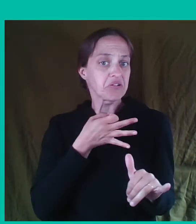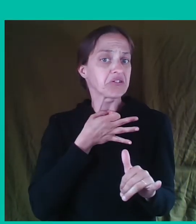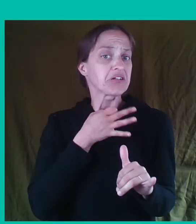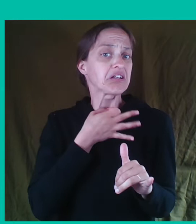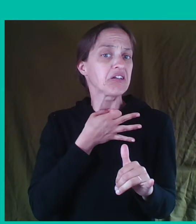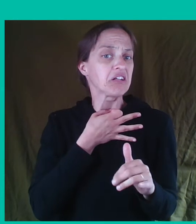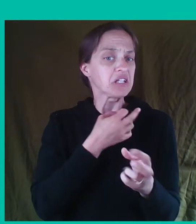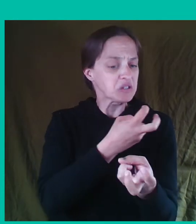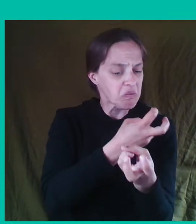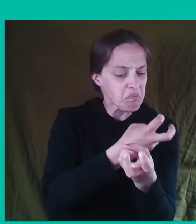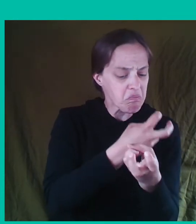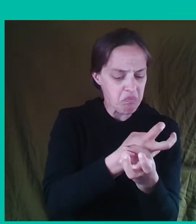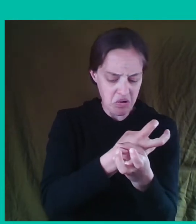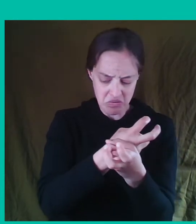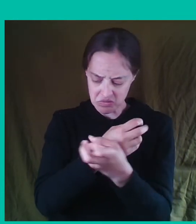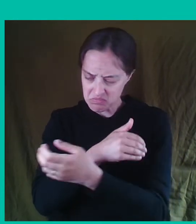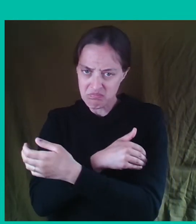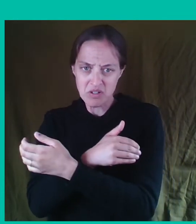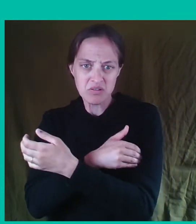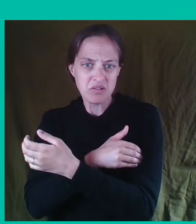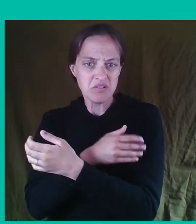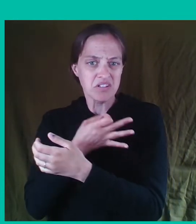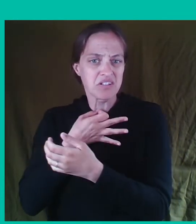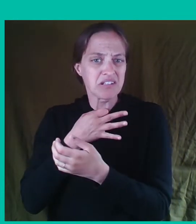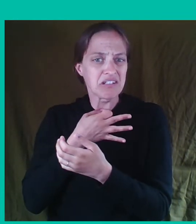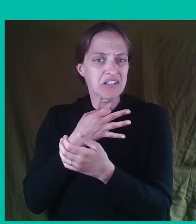bones and muscles after reading this book?